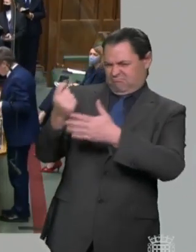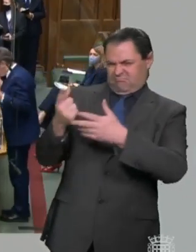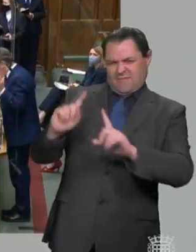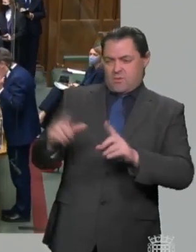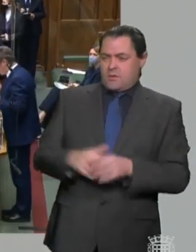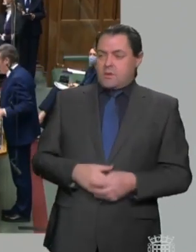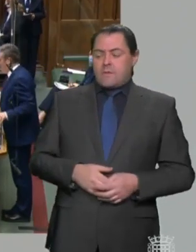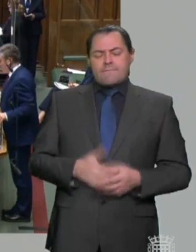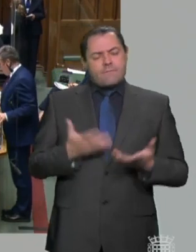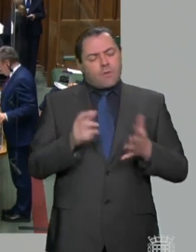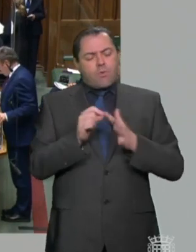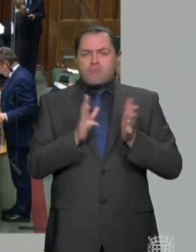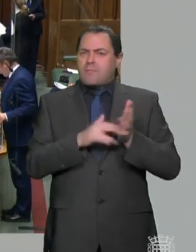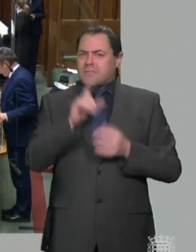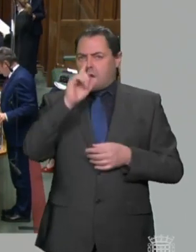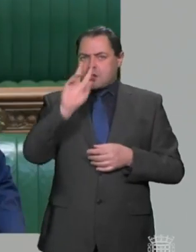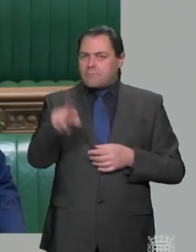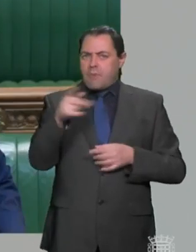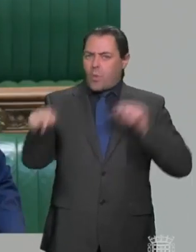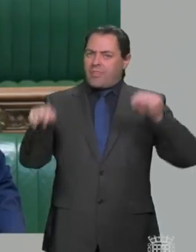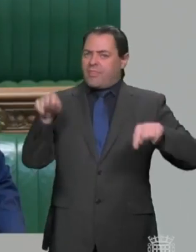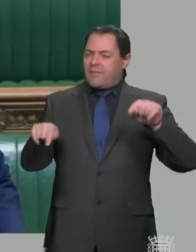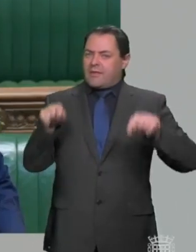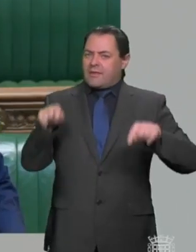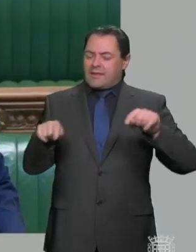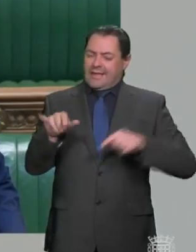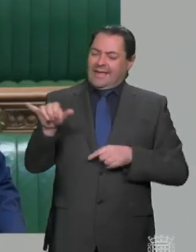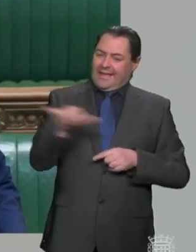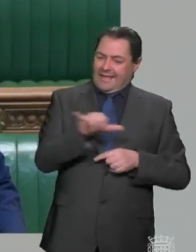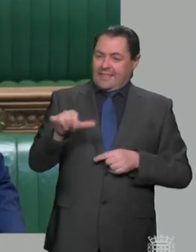The Prime Minister cannot have it both ways. Either his former adviser